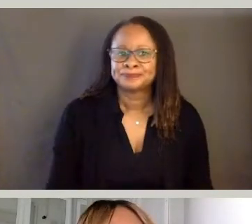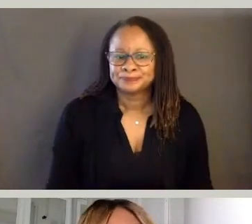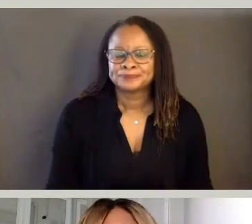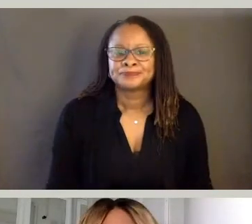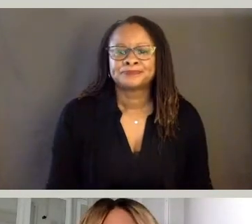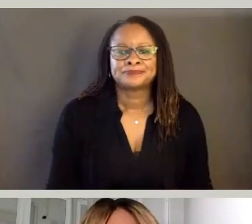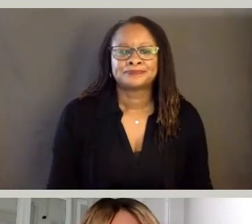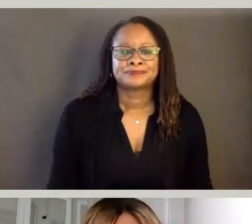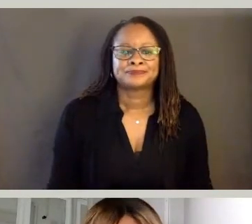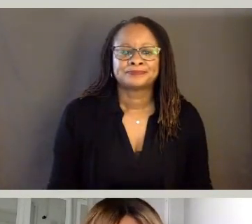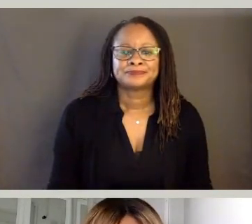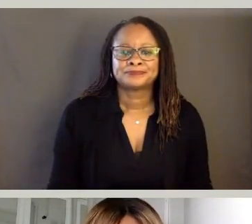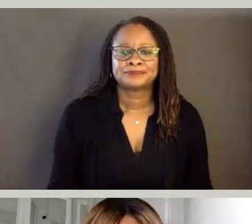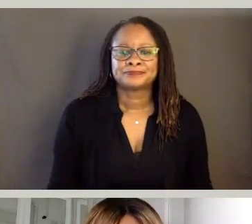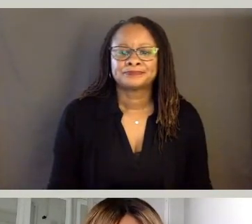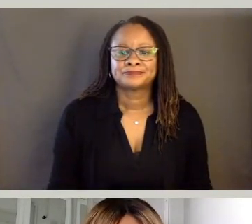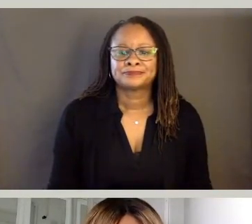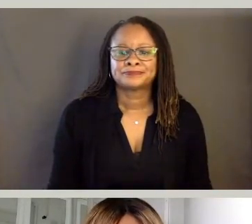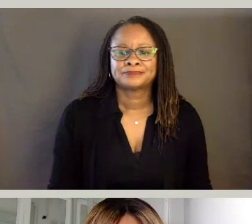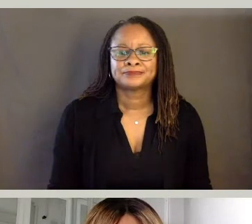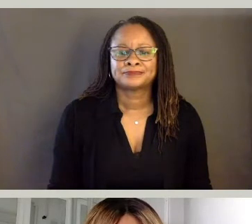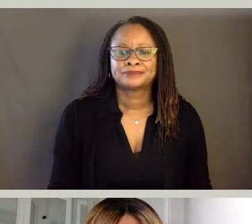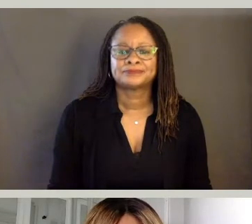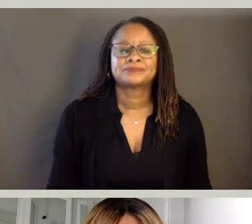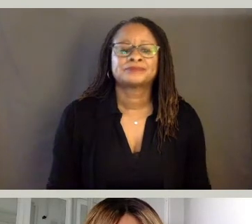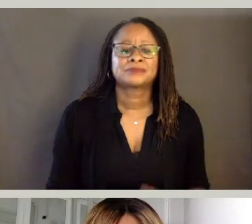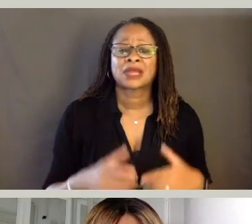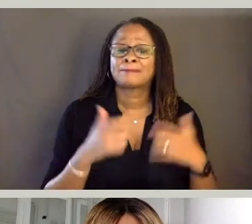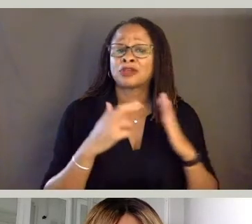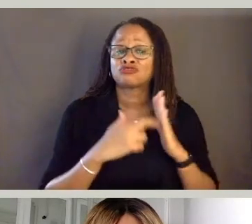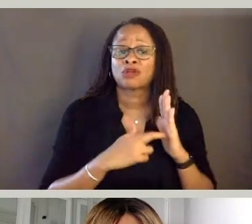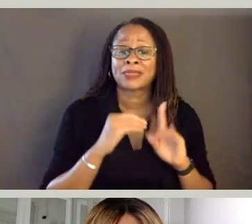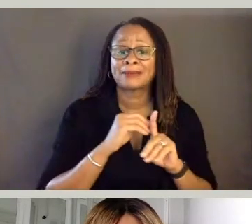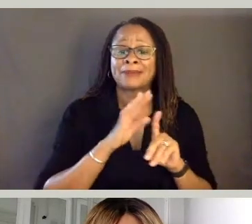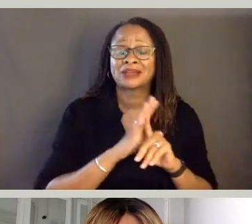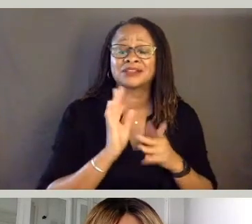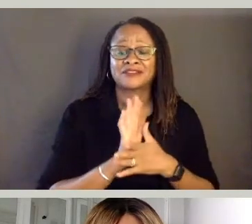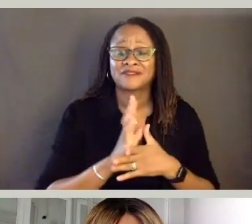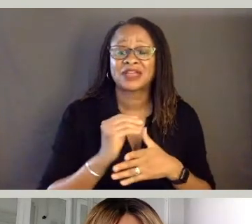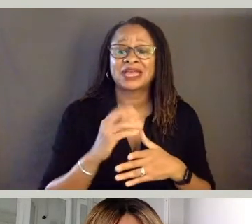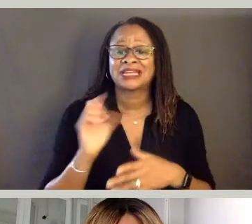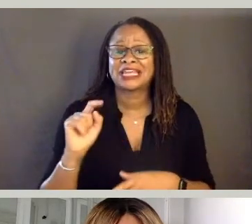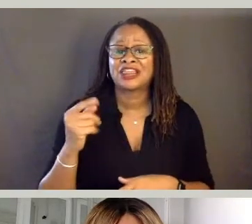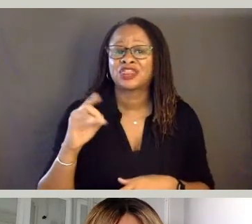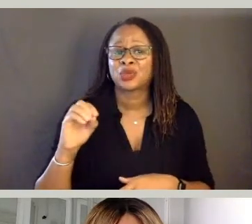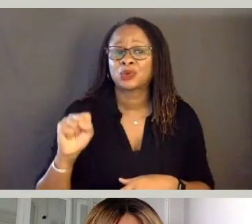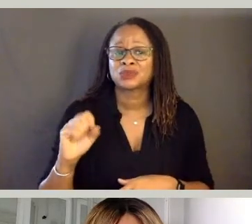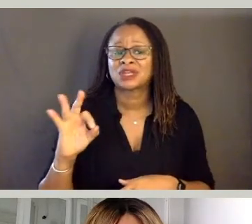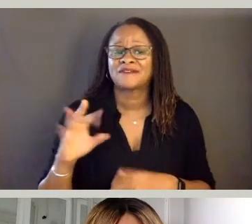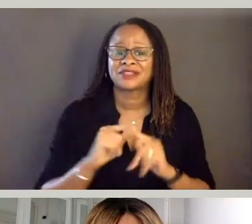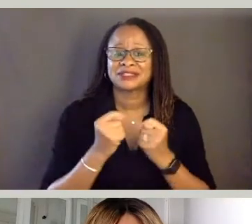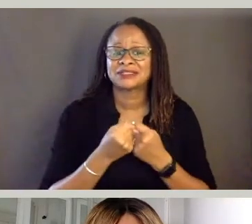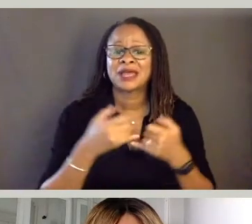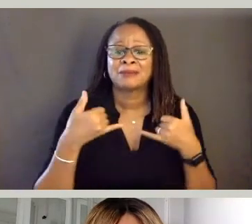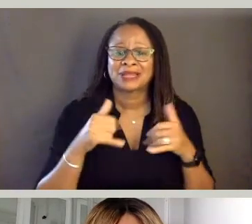How big of a role did the impact of the film and the ethos of the team play in negotiations with Netflix?